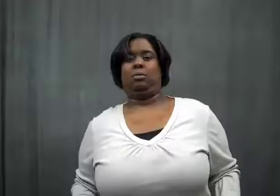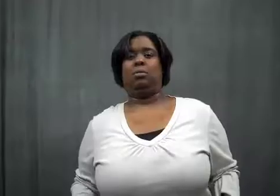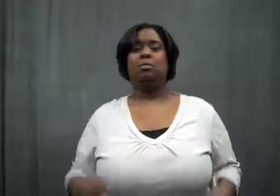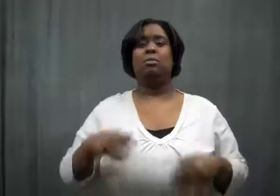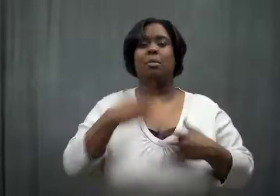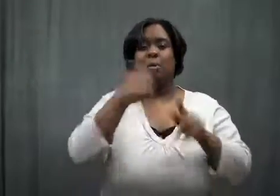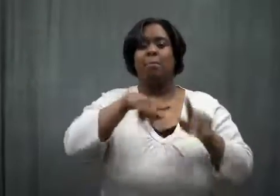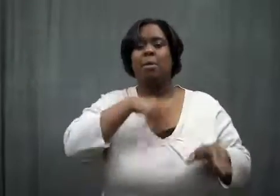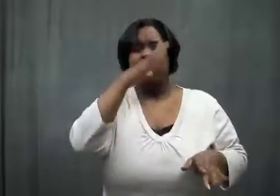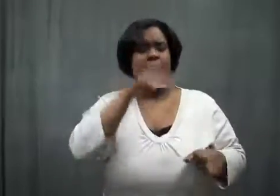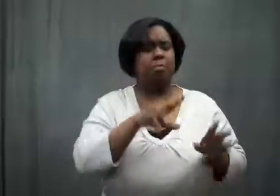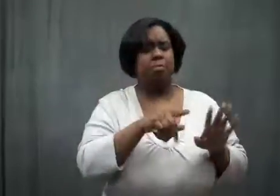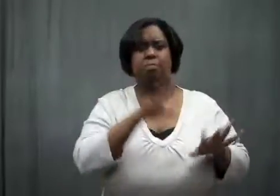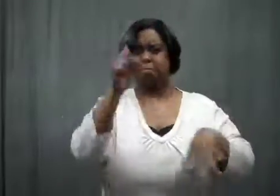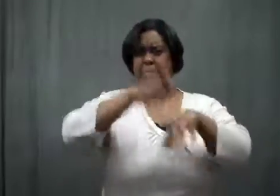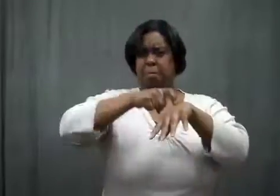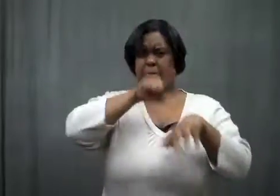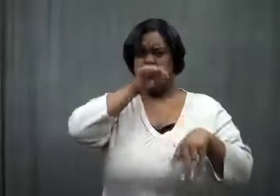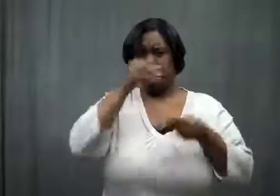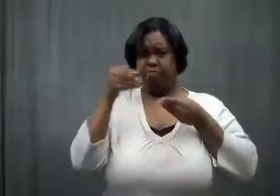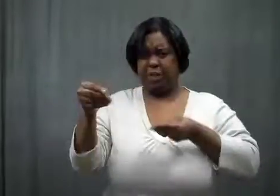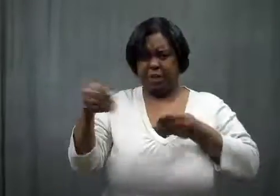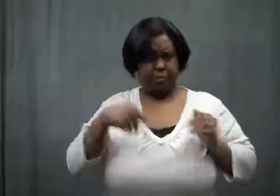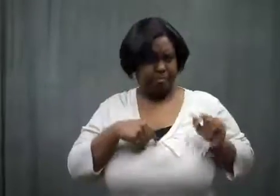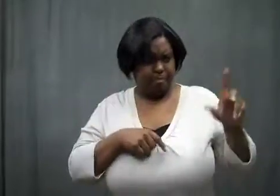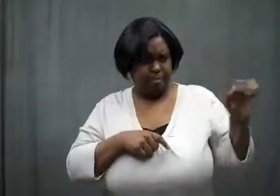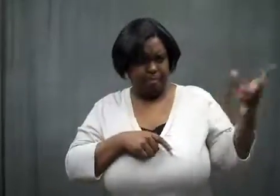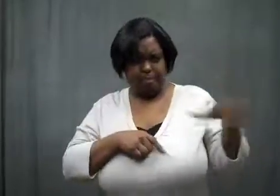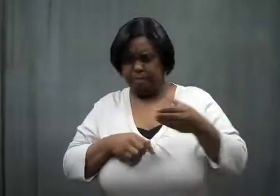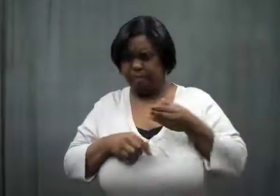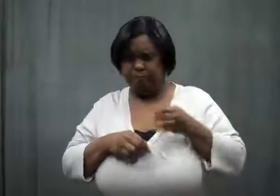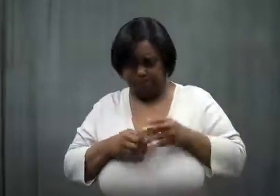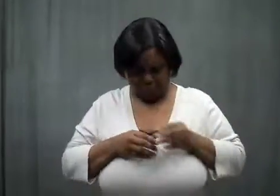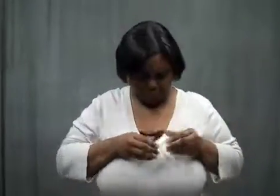It was time to feed the birds, and my mother walked up to the cage.